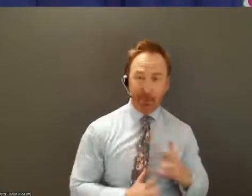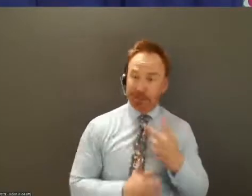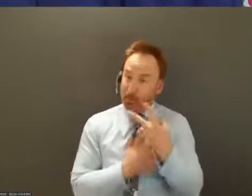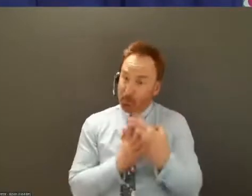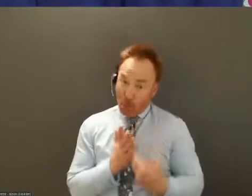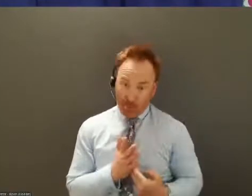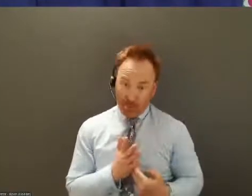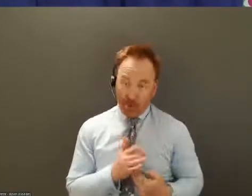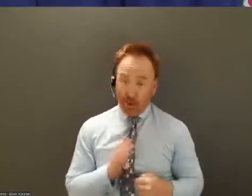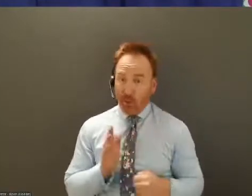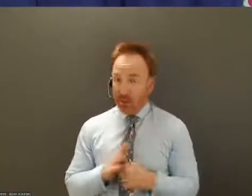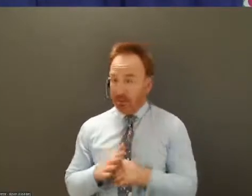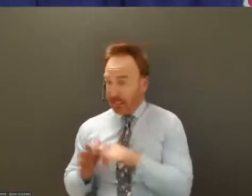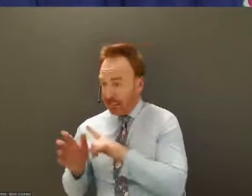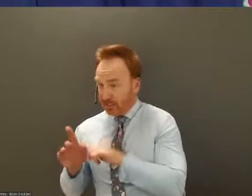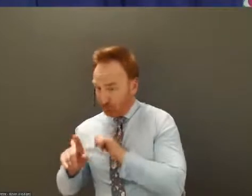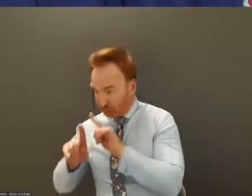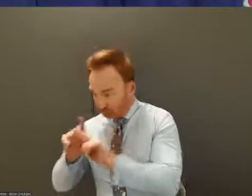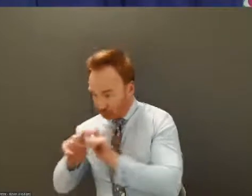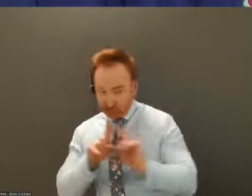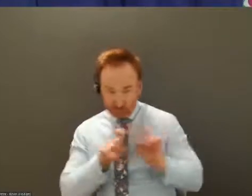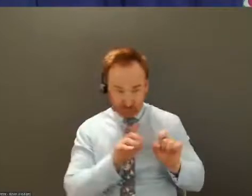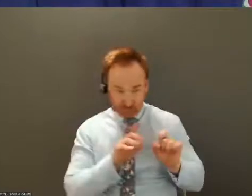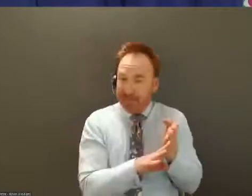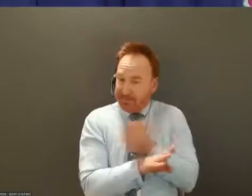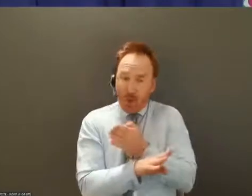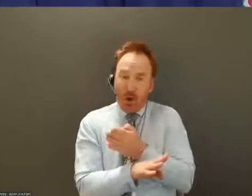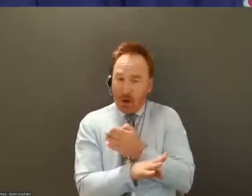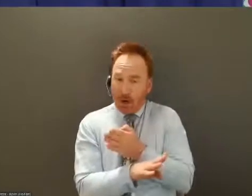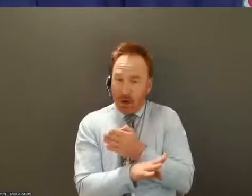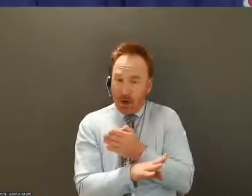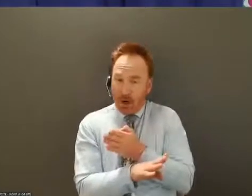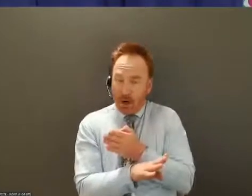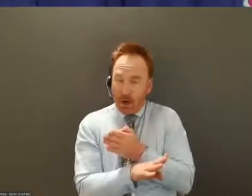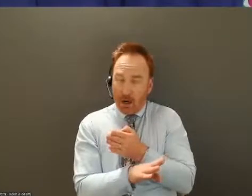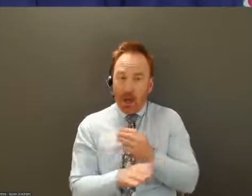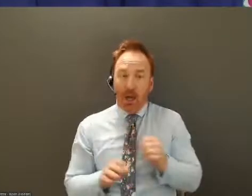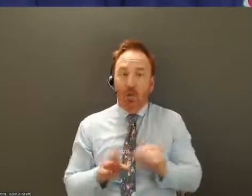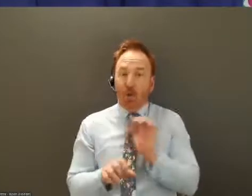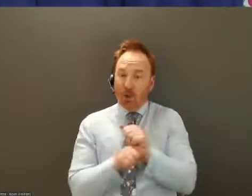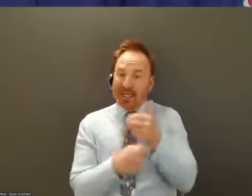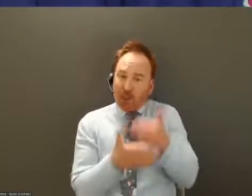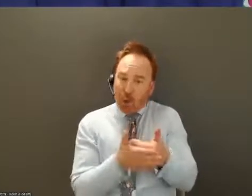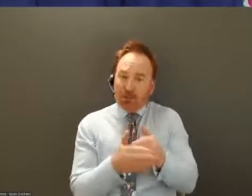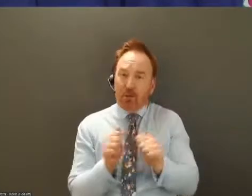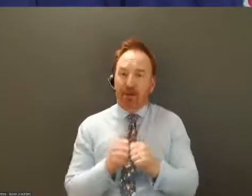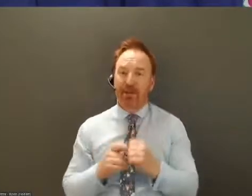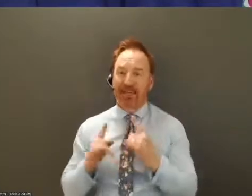And we will be extending the youth vaccine can as we move through communities the second